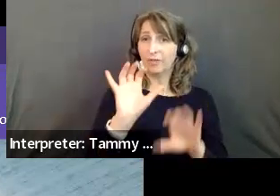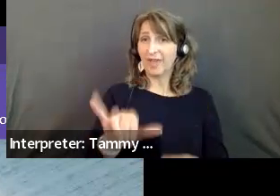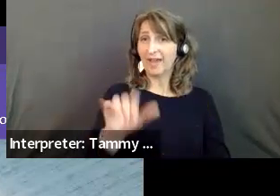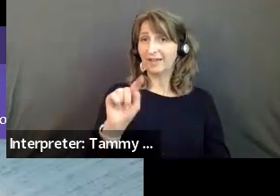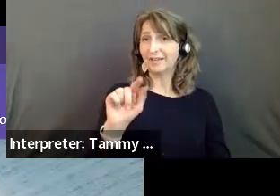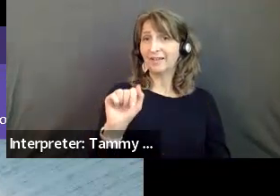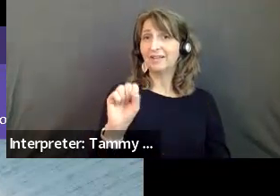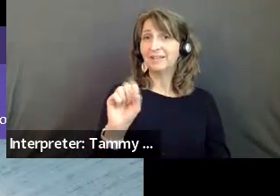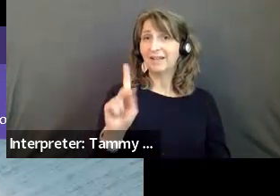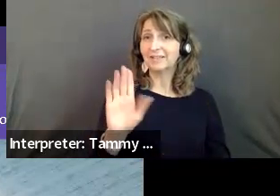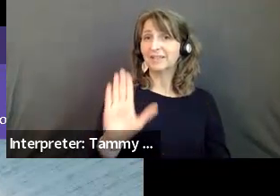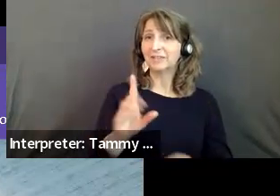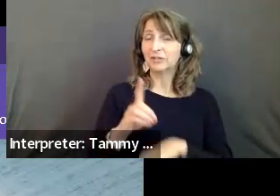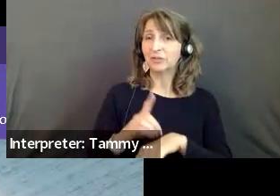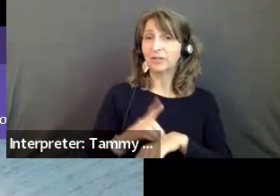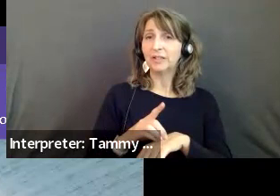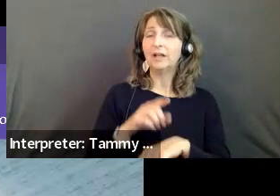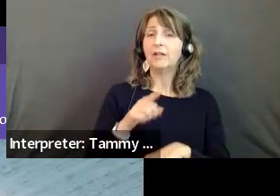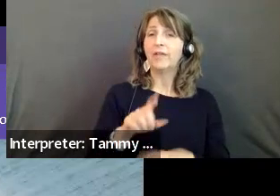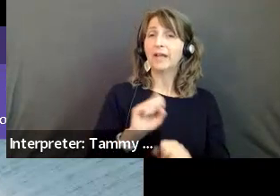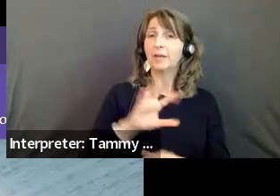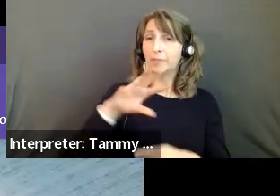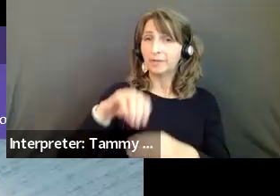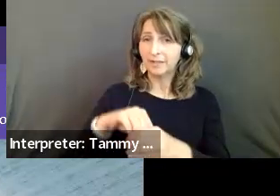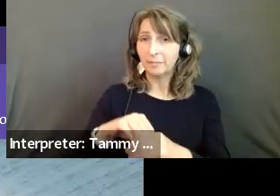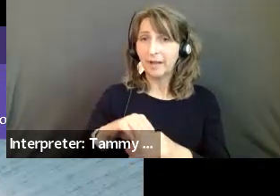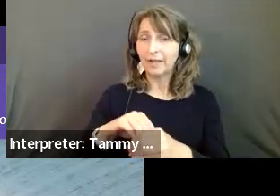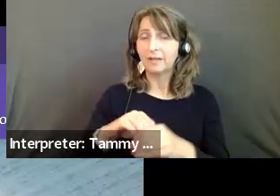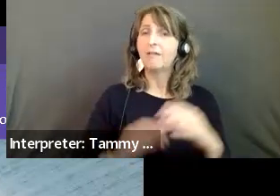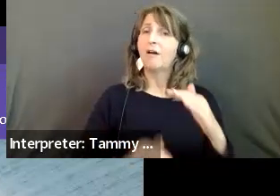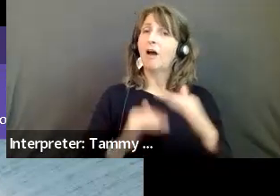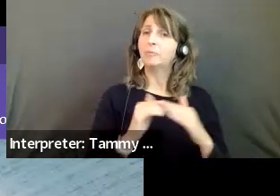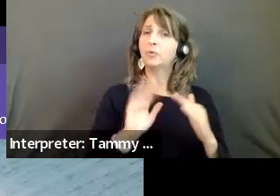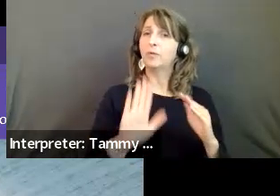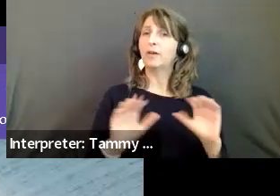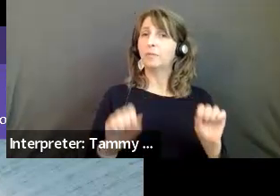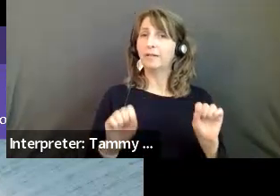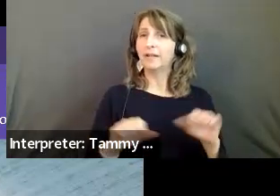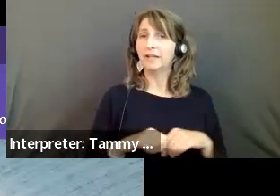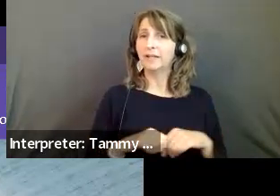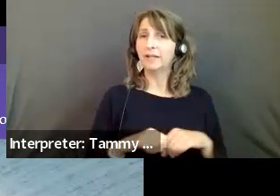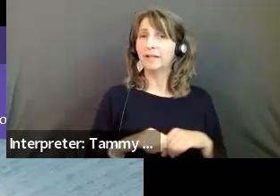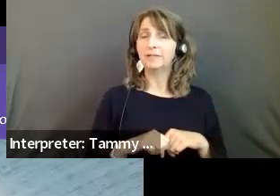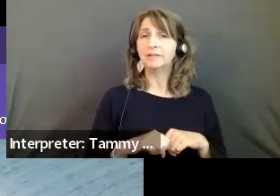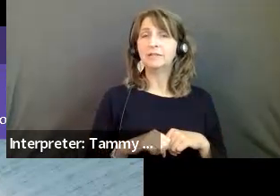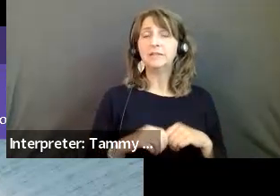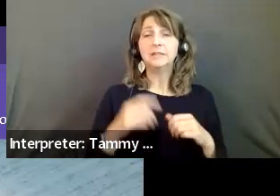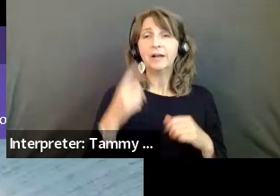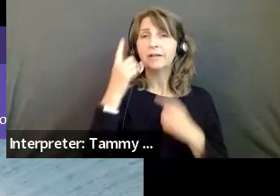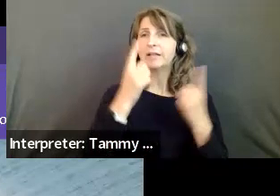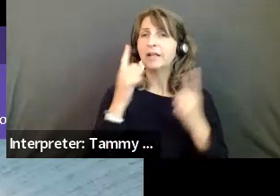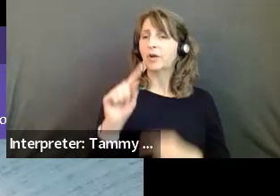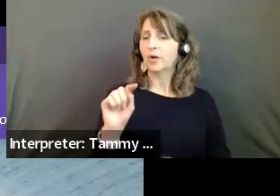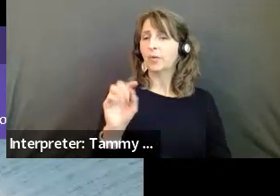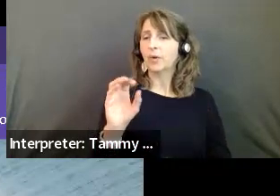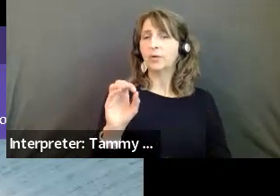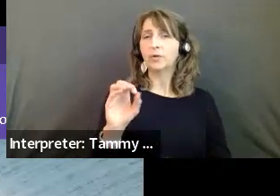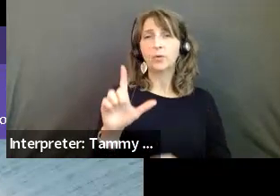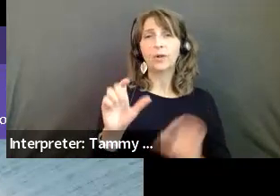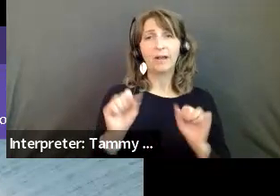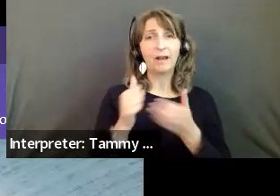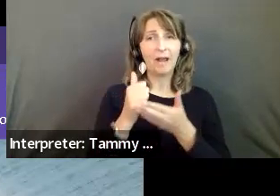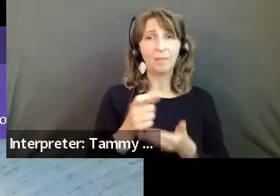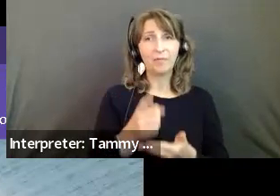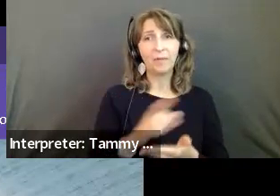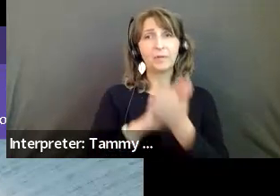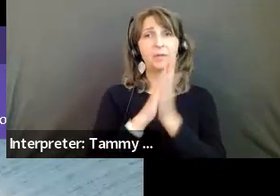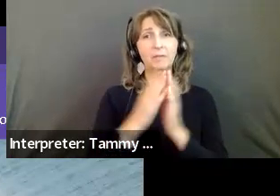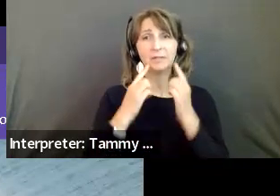Participate and do something within that task to their ability. And then what tool? Click they use to help them be successful with the task.